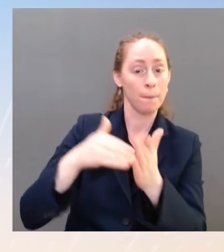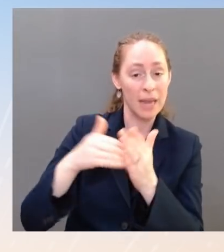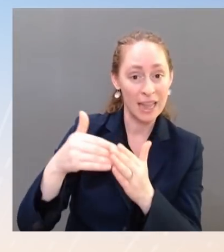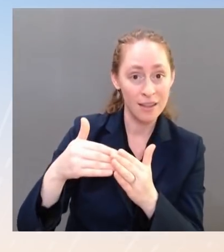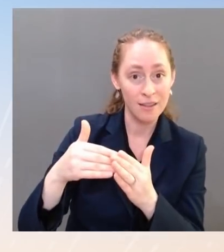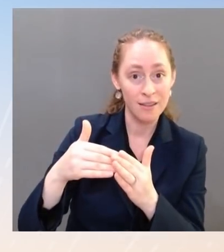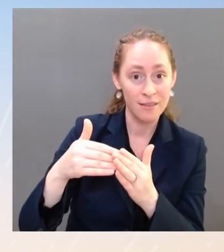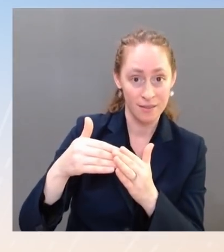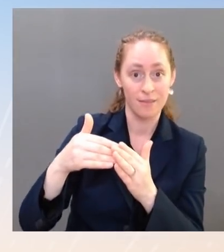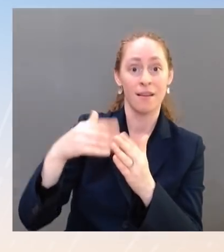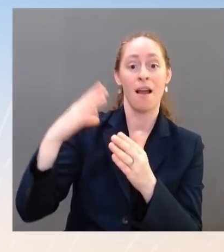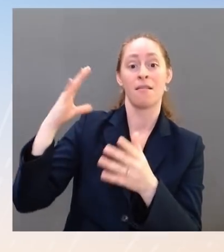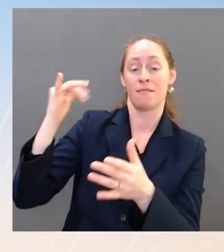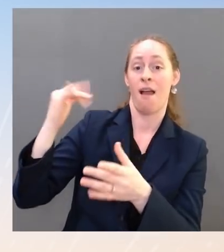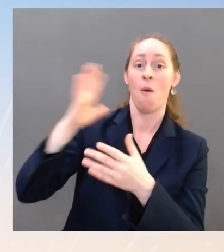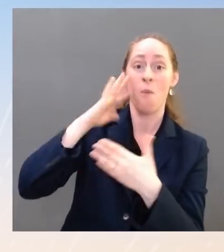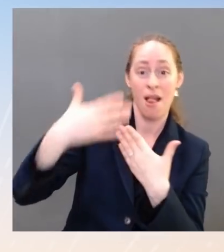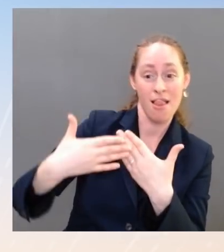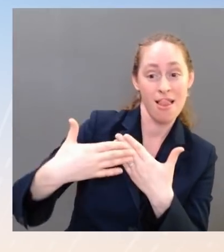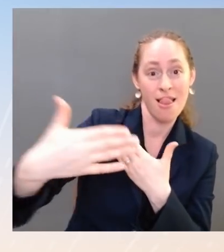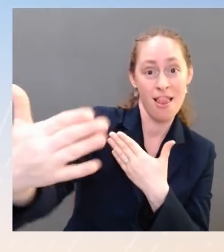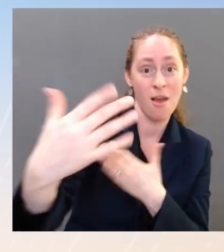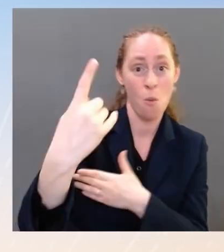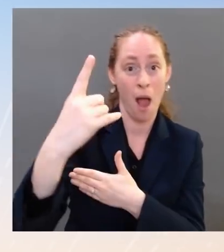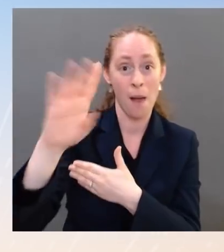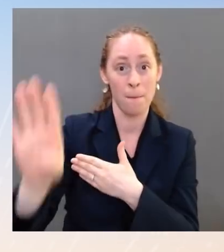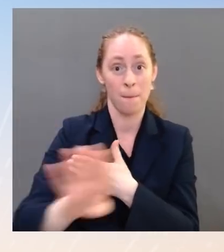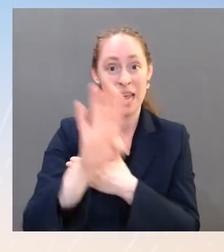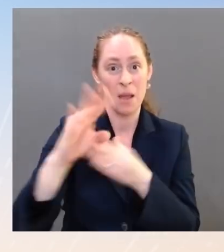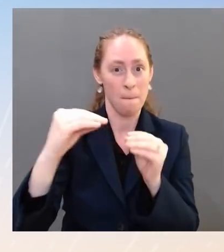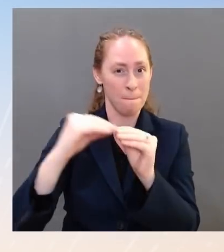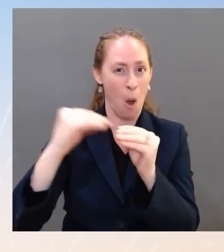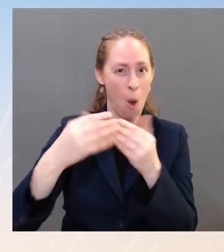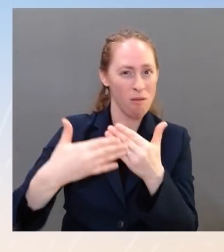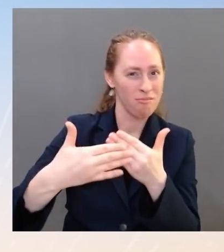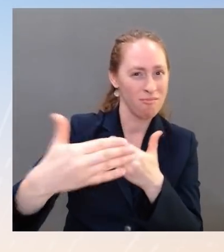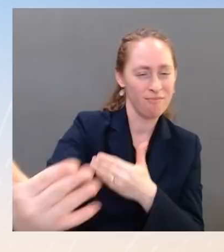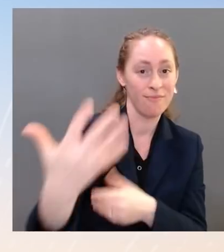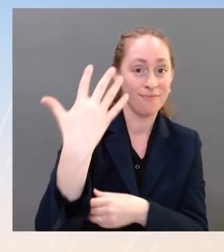The United States Coast Guard, modernizing its facilities to ensure that it's responsibility